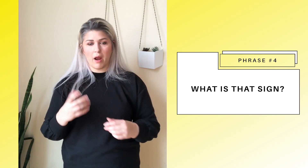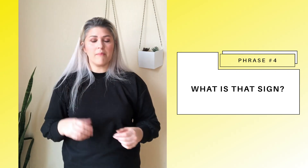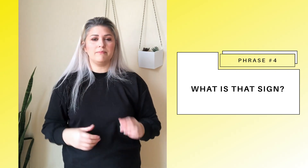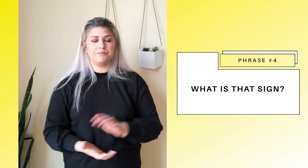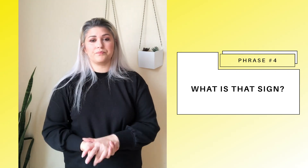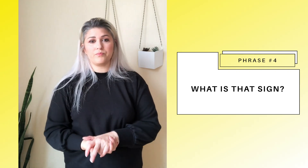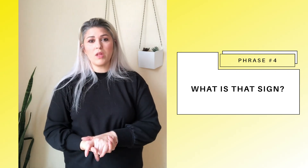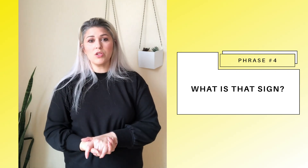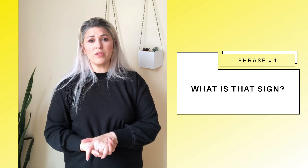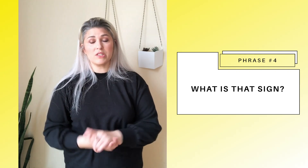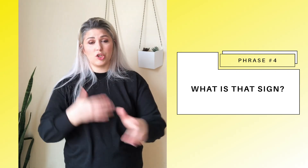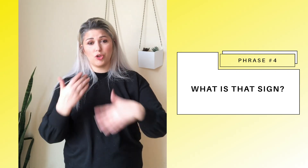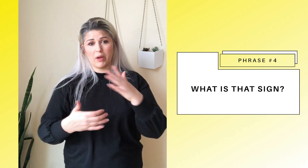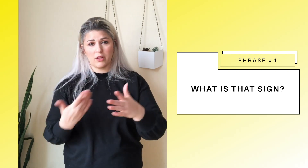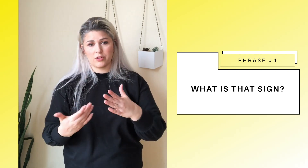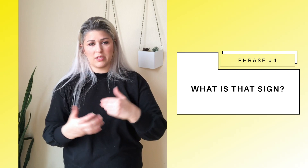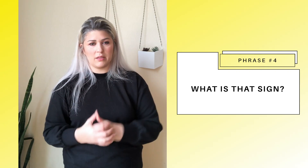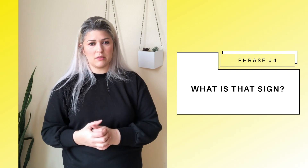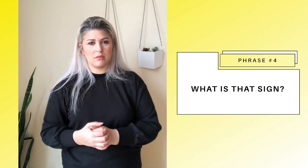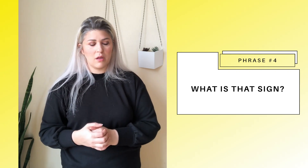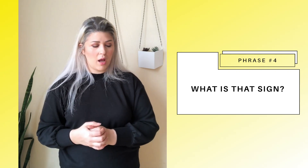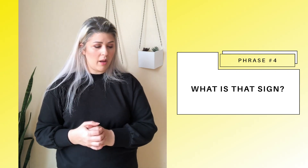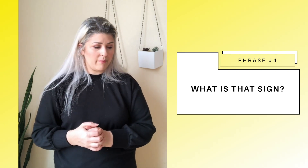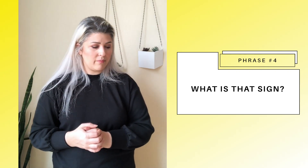All right. So that's good way to loan signs. Um,